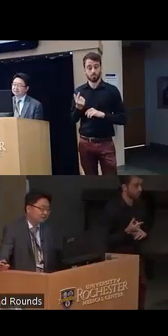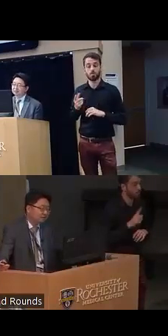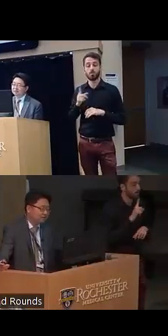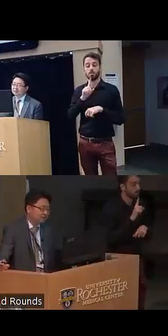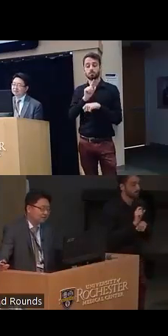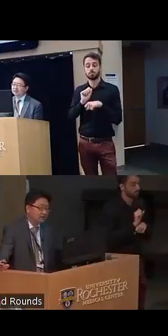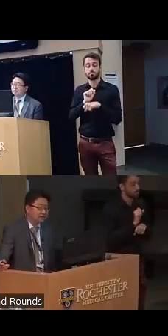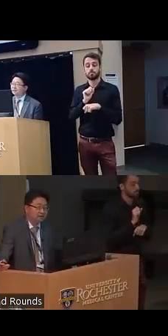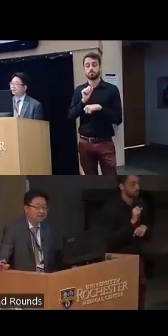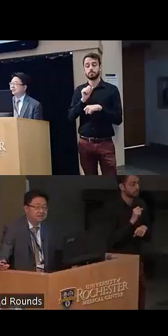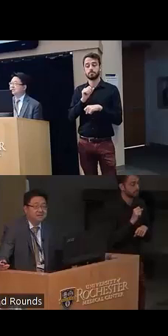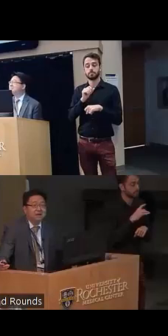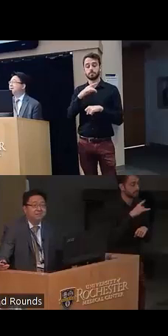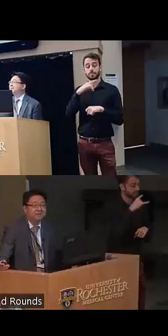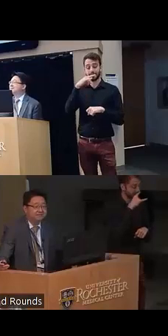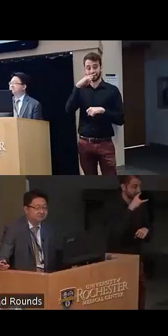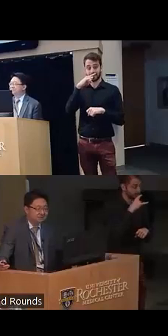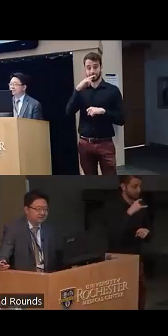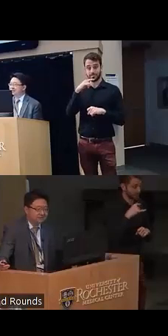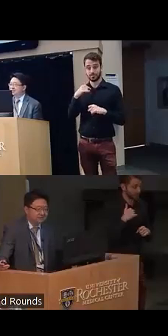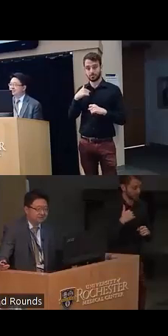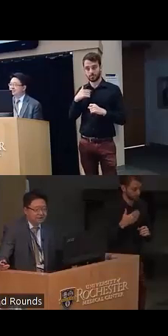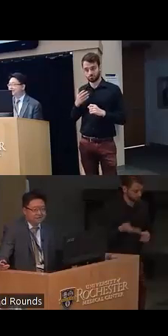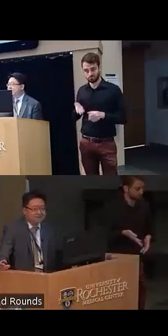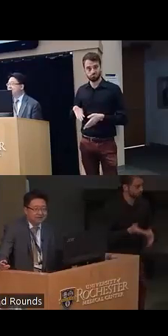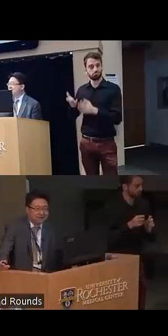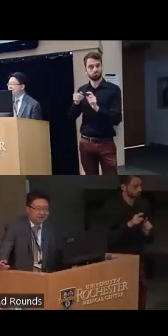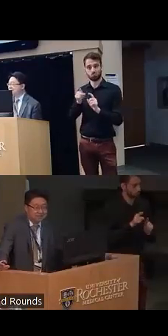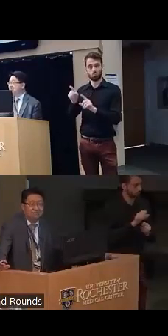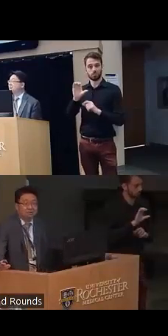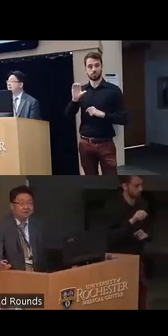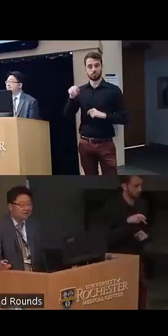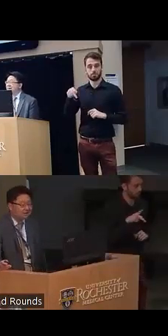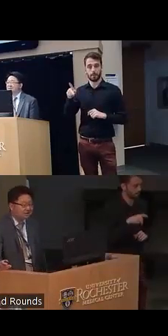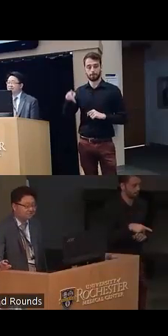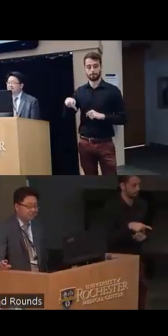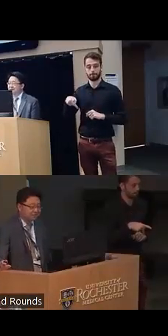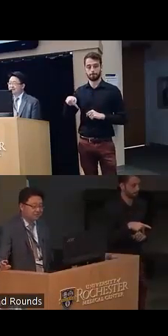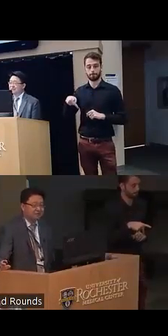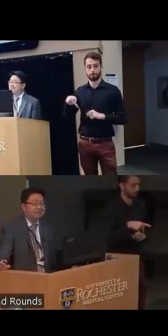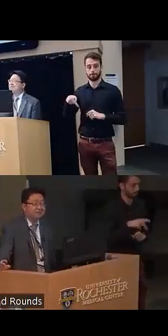uh toward the uh to see the CPAP what I mean by that is through the MHT what I